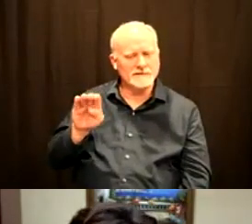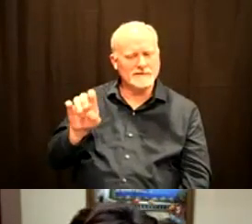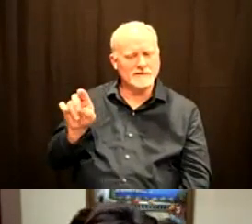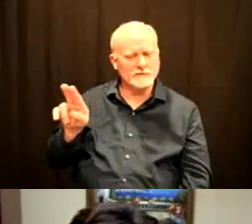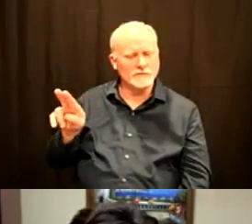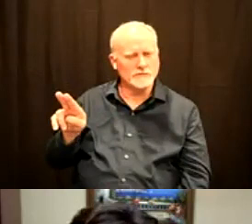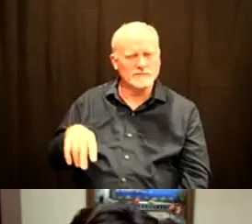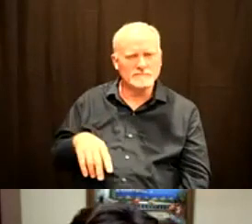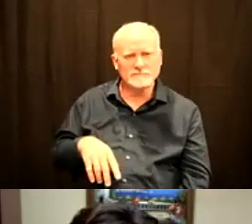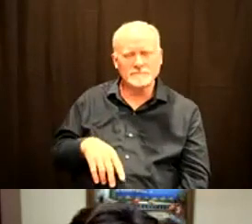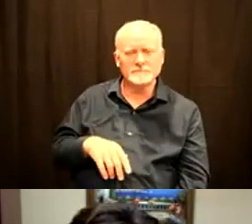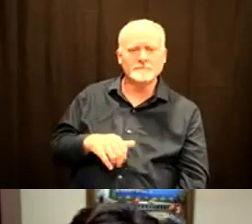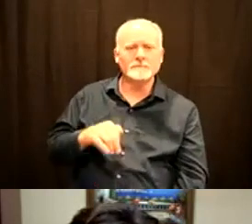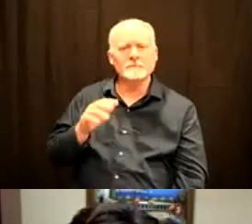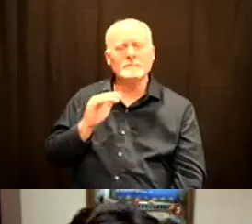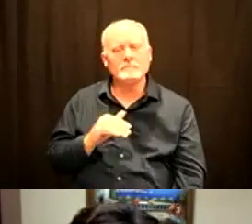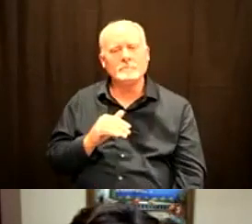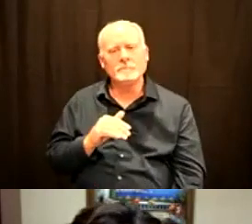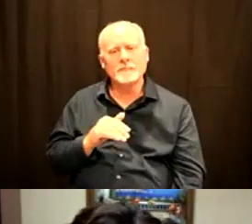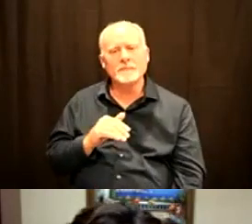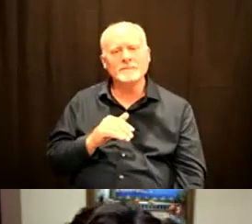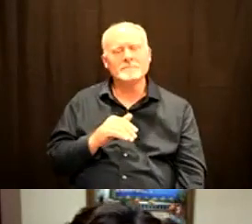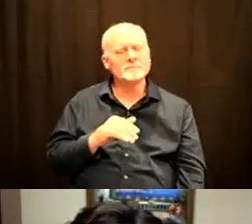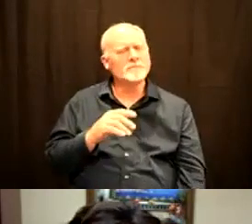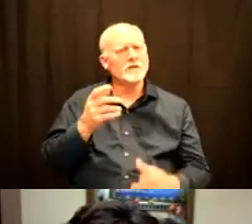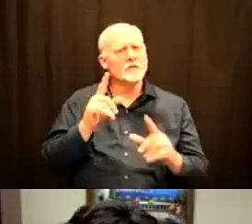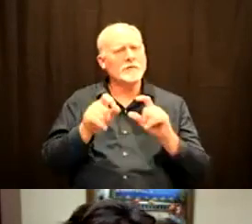great and there are lots of questions about um the viral just mutating